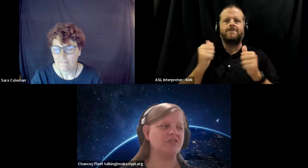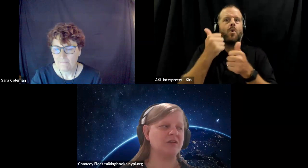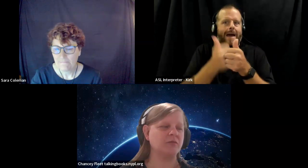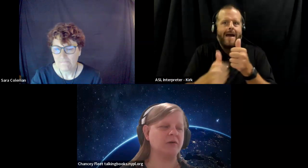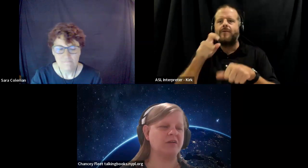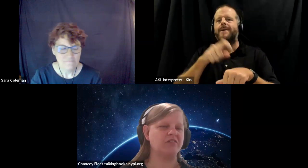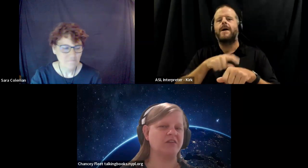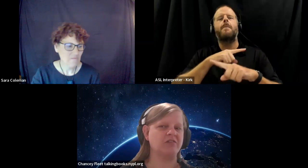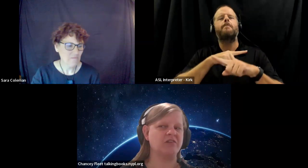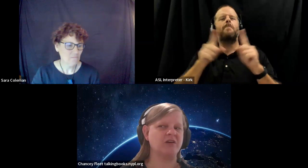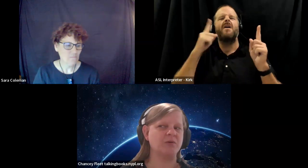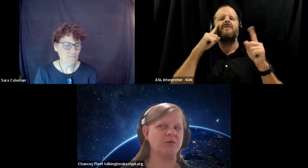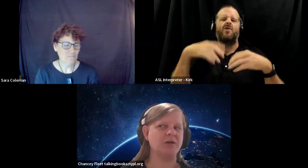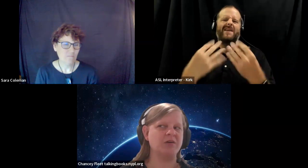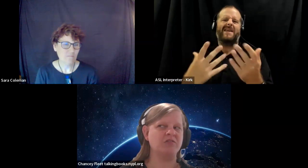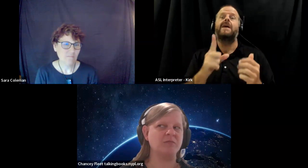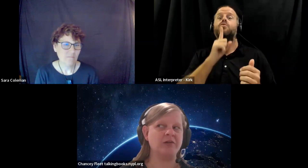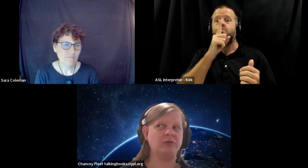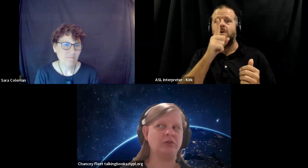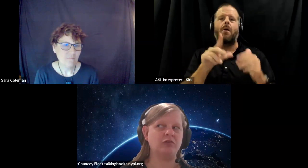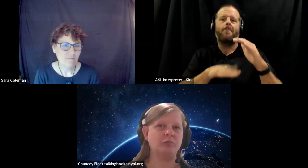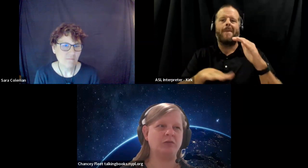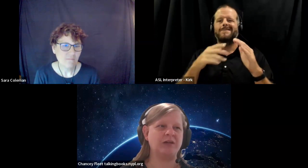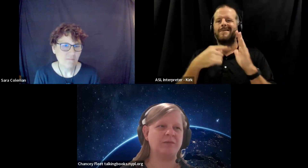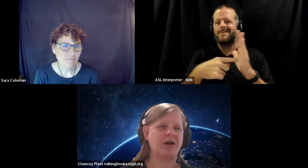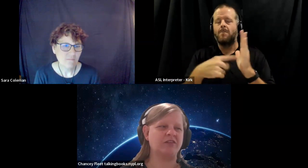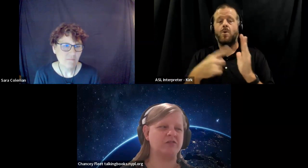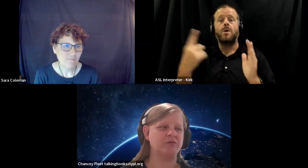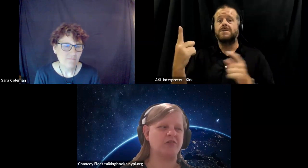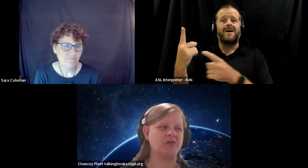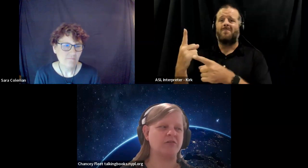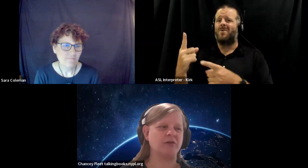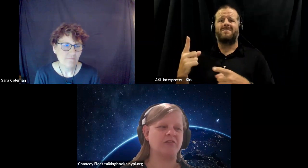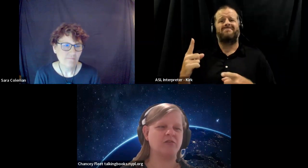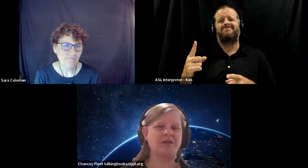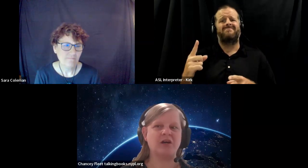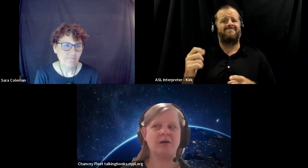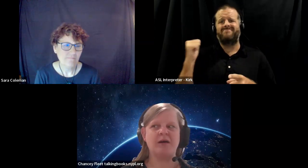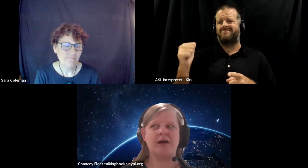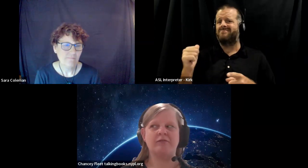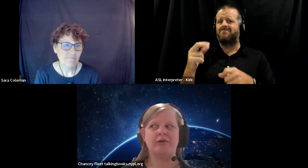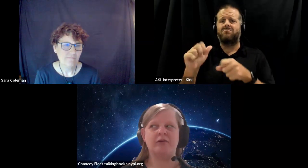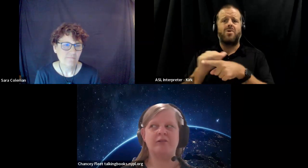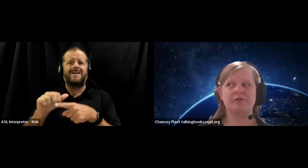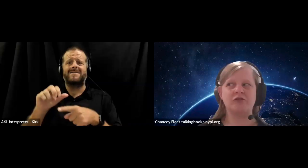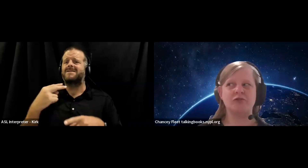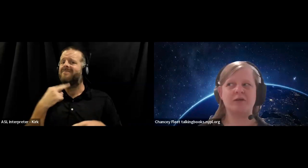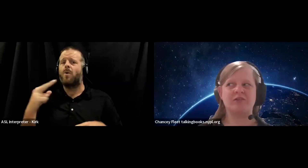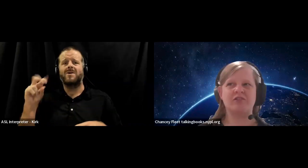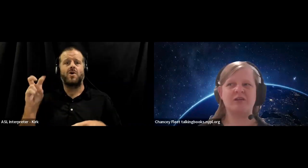just to give a real basic example, somebody who just will not practice voiceover. And so they come every week for two months.